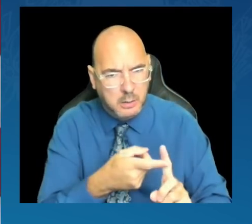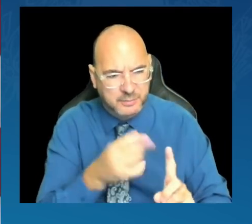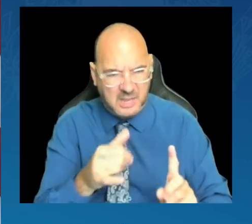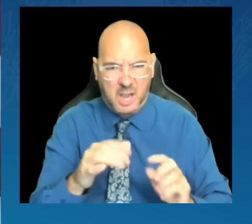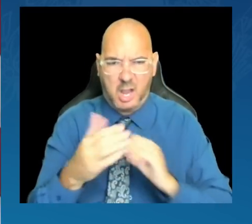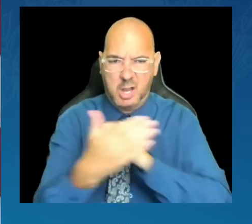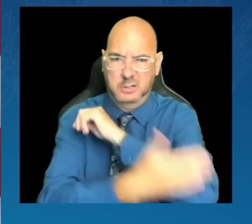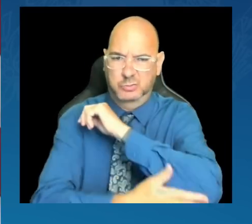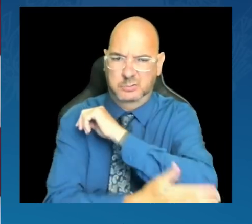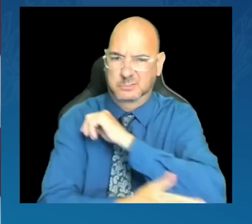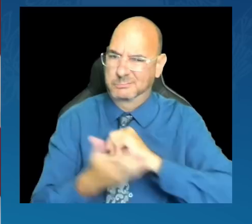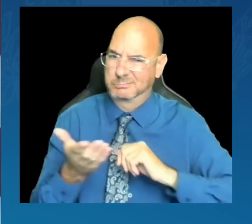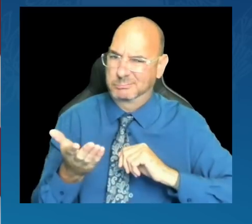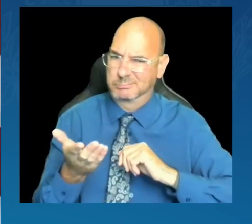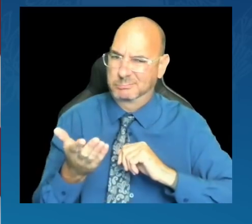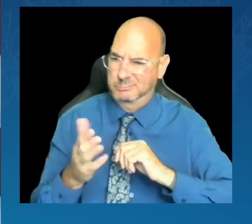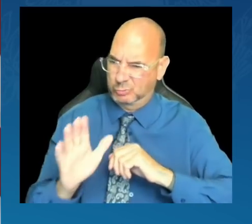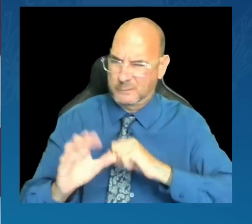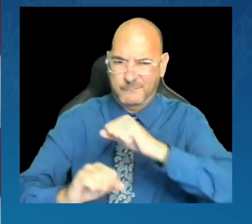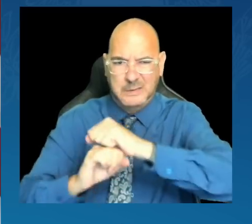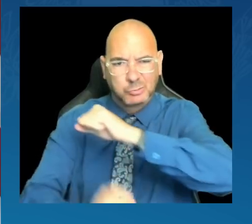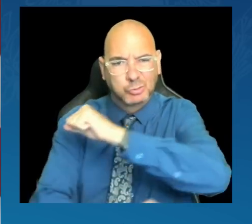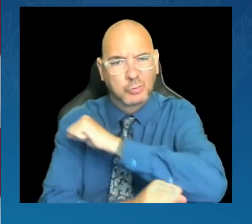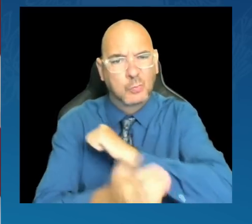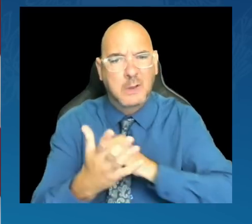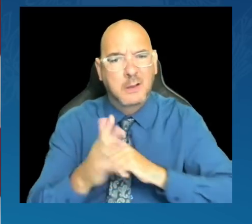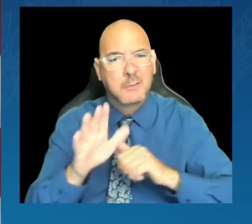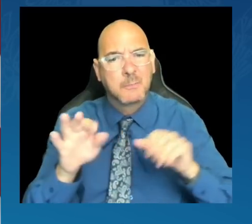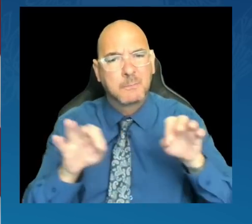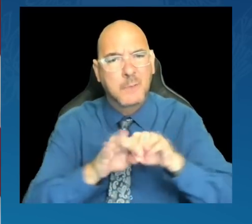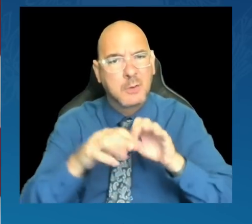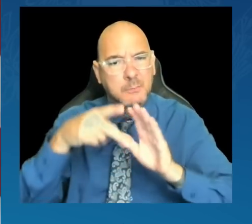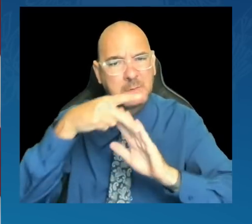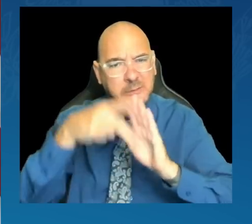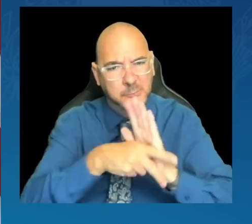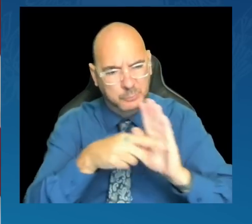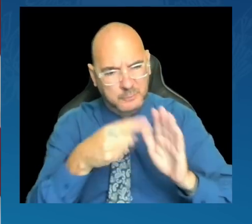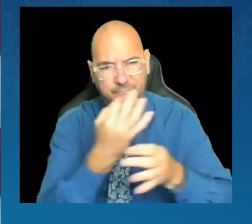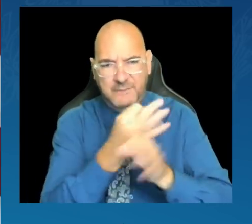of freedom and liberty, that such a thing would happen